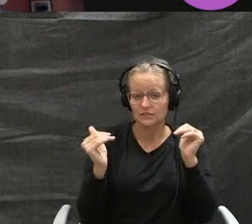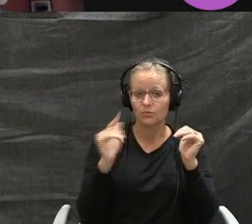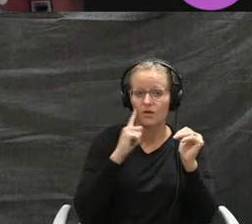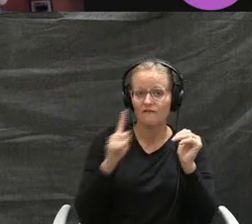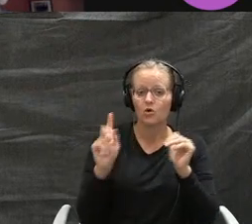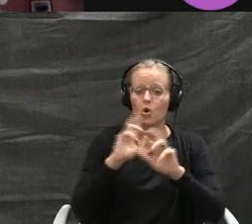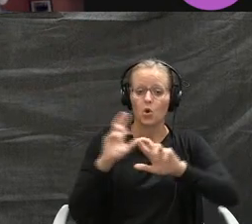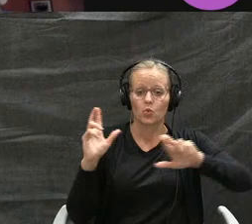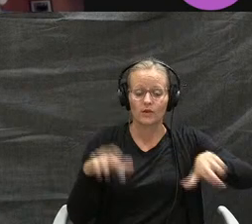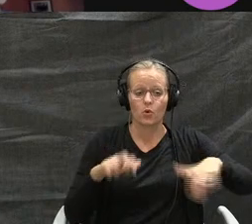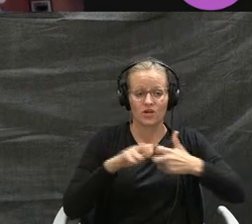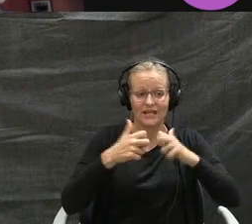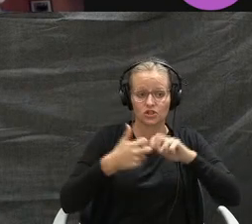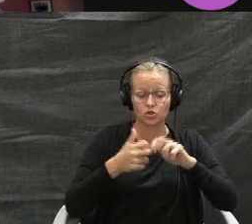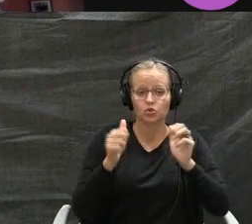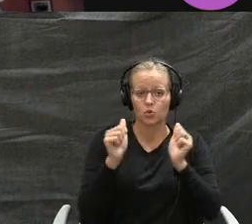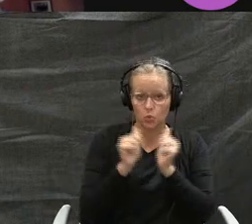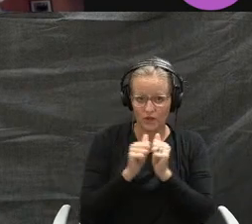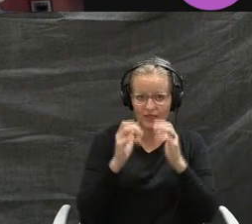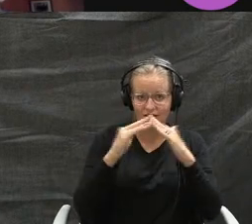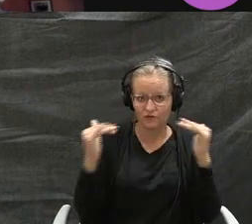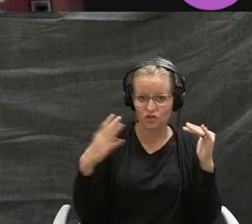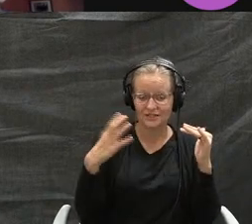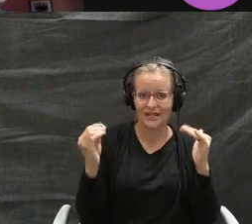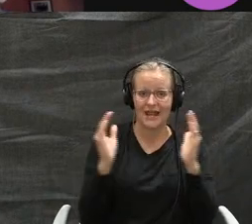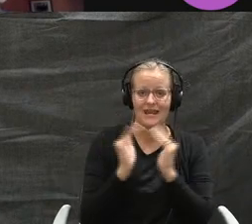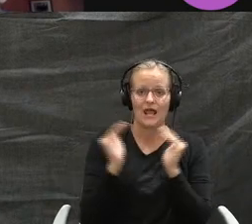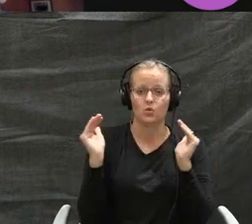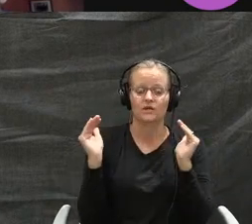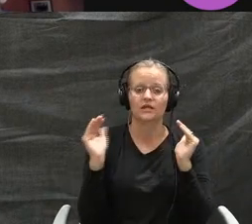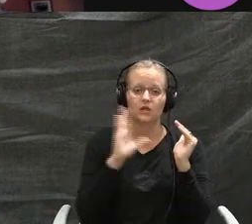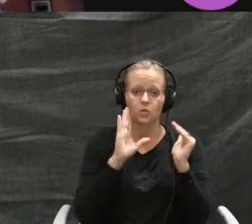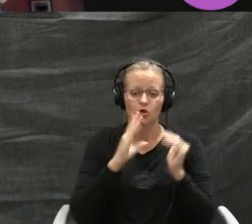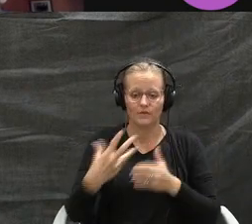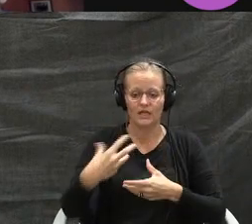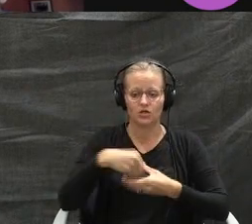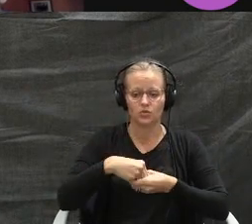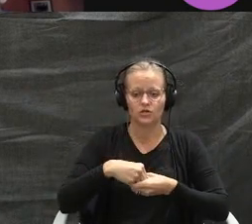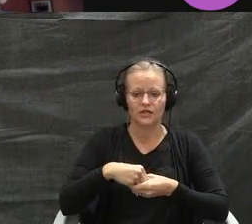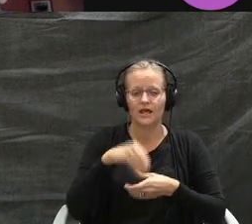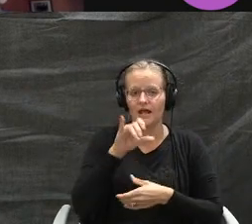also be included, and this is a way for us to have a partnership